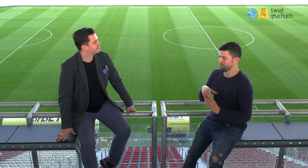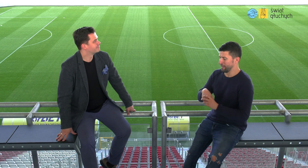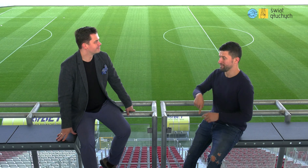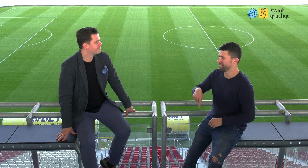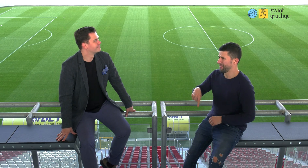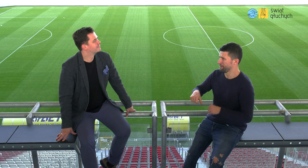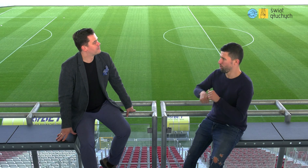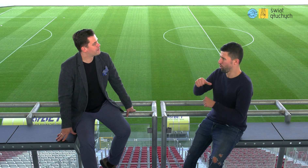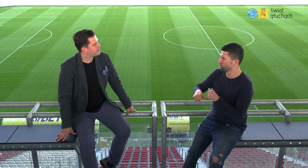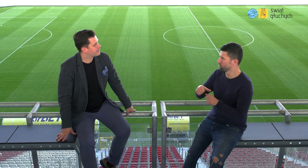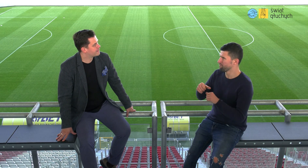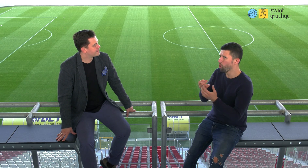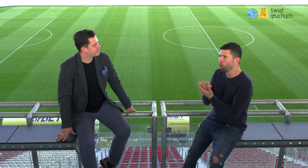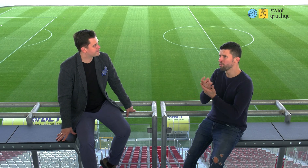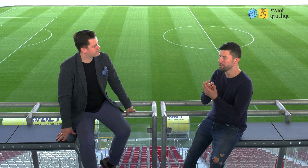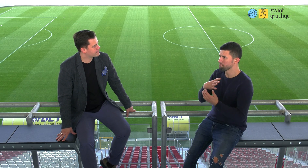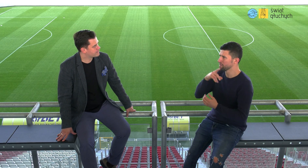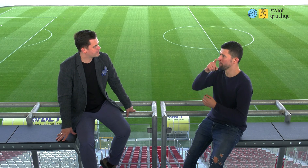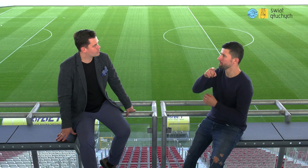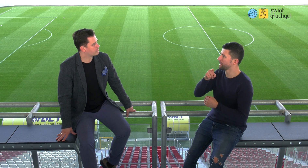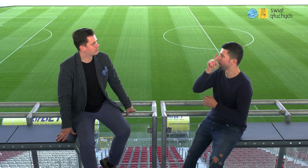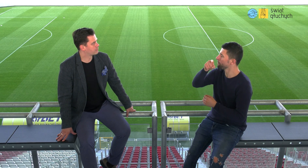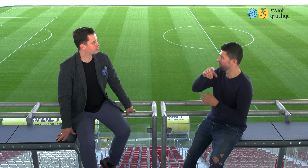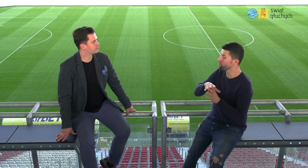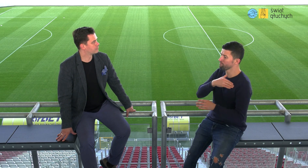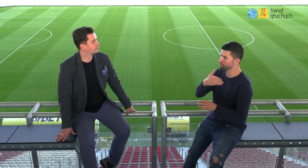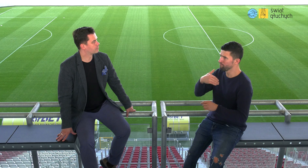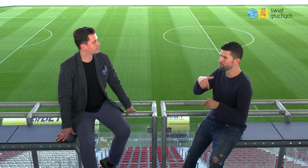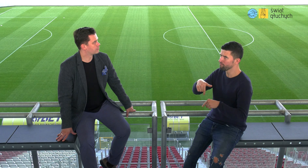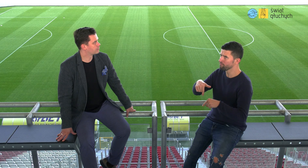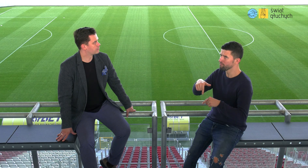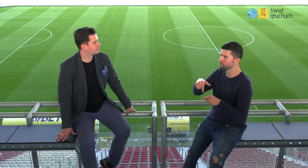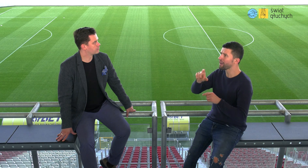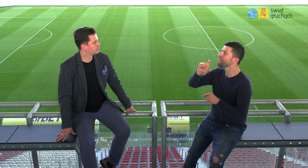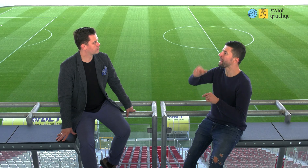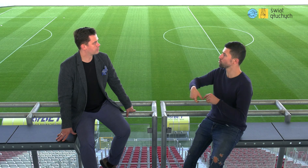In February this year, in Gdansk